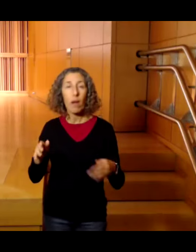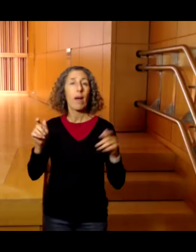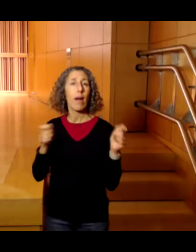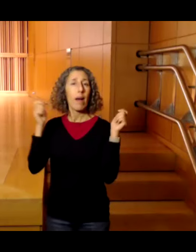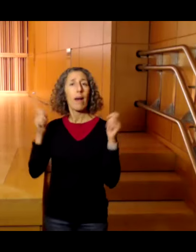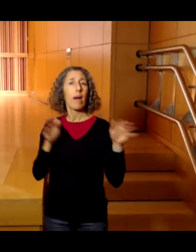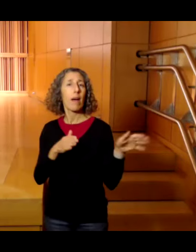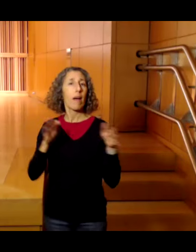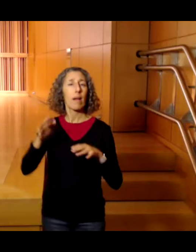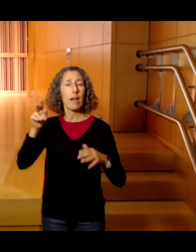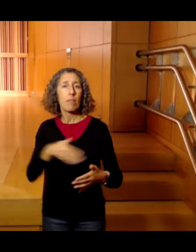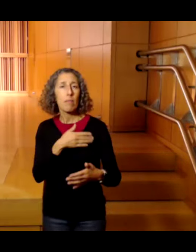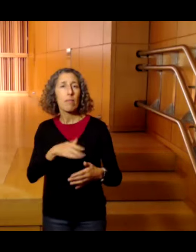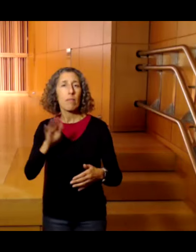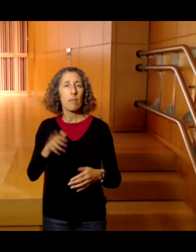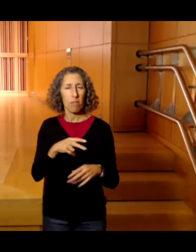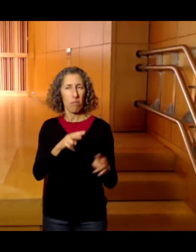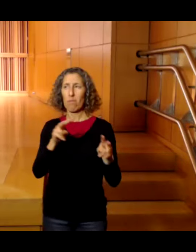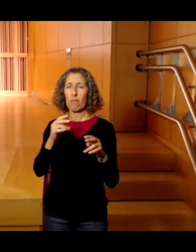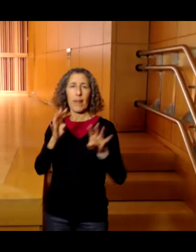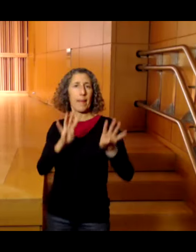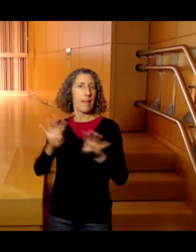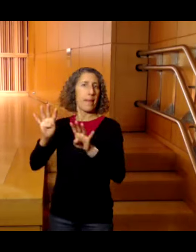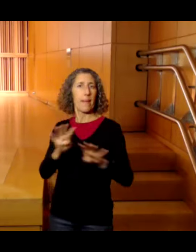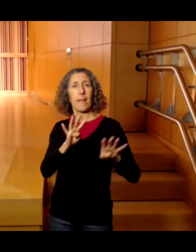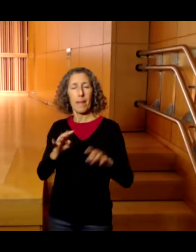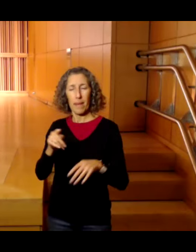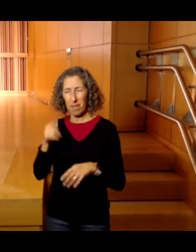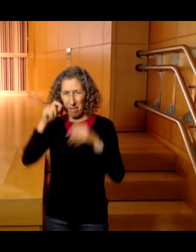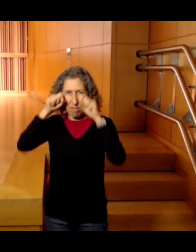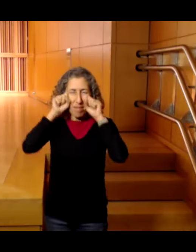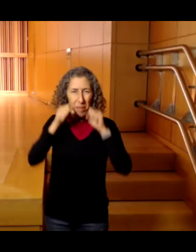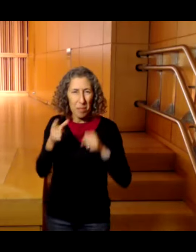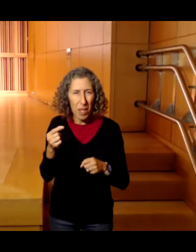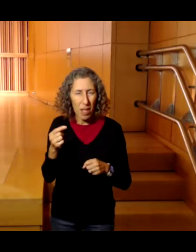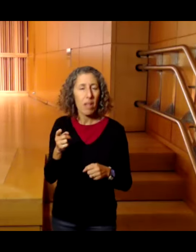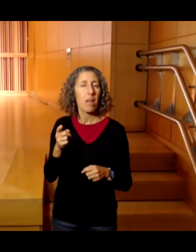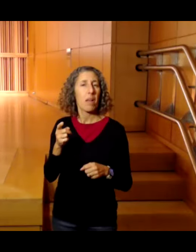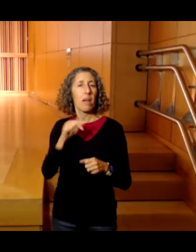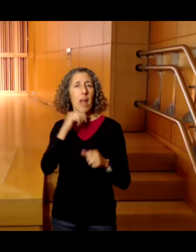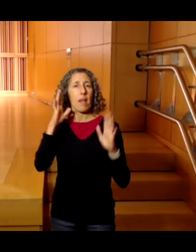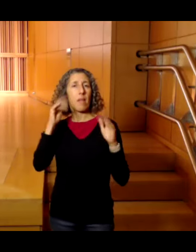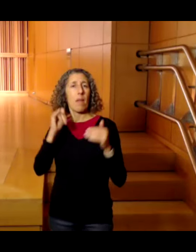Standing there, still sluggish from cold in front, the hesitant teen was jostled by a shouting.